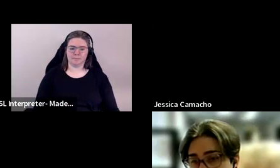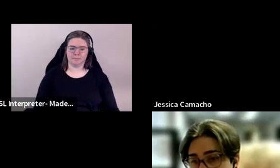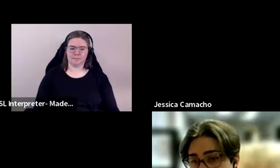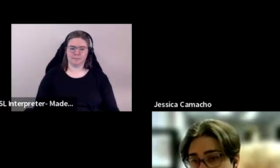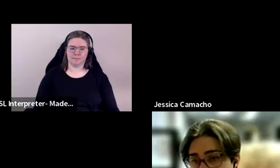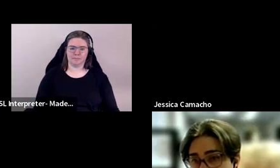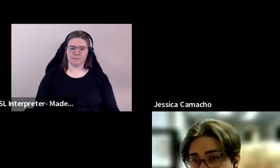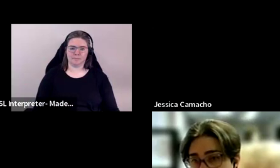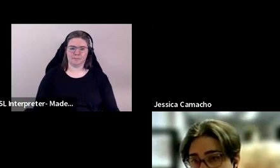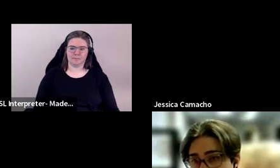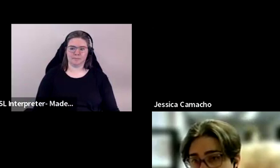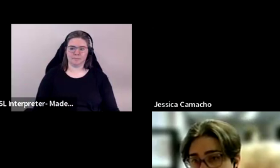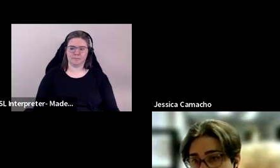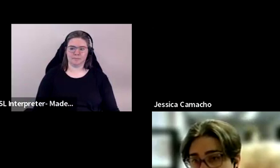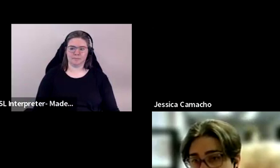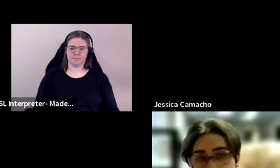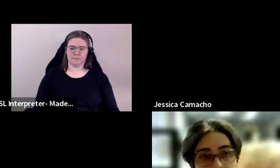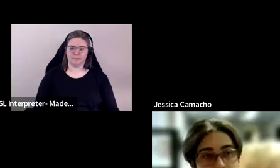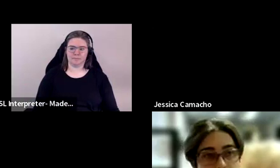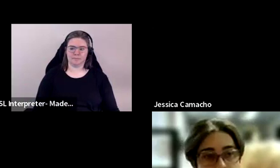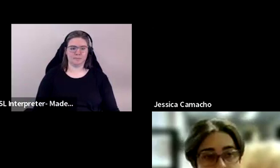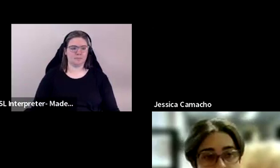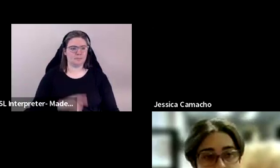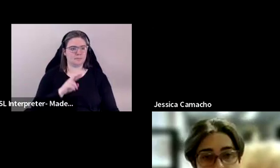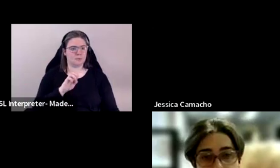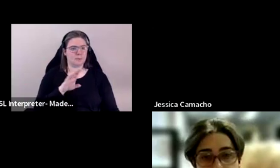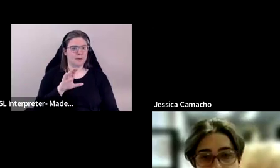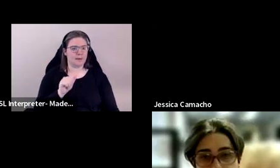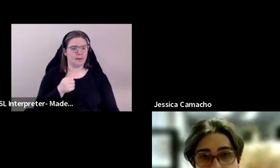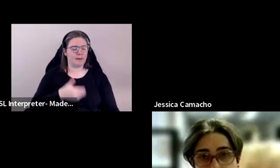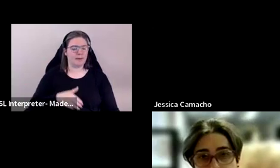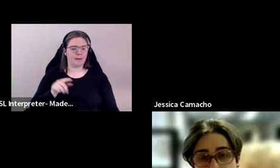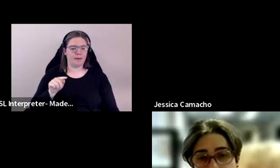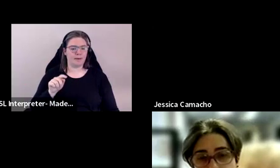Theresa Martinosky: Donna Rebecca. Theresa Martinosky: Sorry this is Teresa in Missoula, Montana.